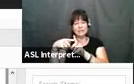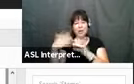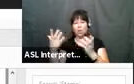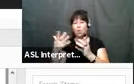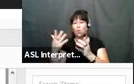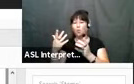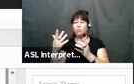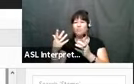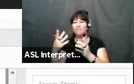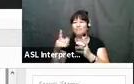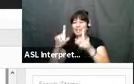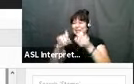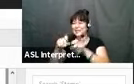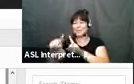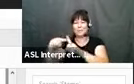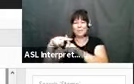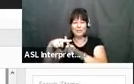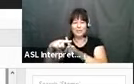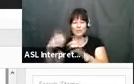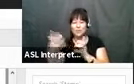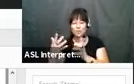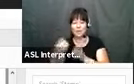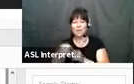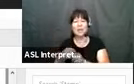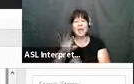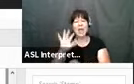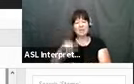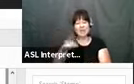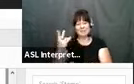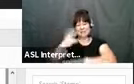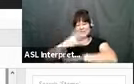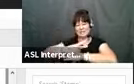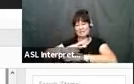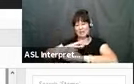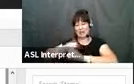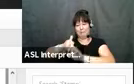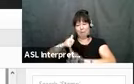based on a seven-day average with a seven-day lag. And all that means is the percentage of